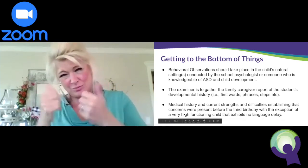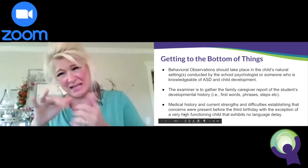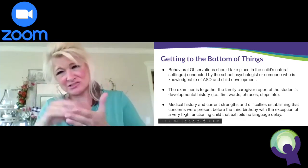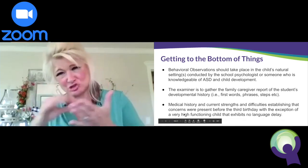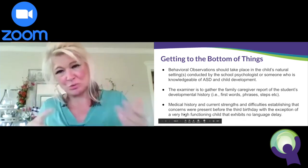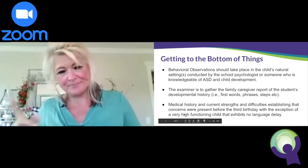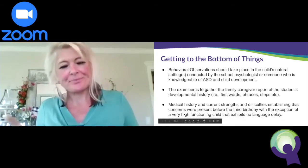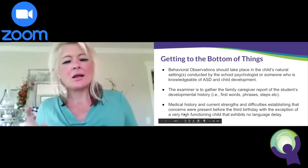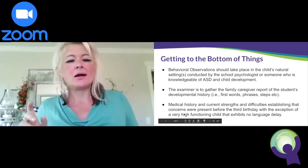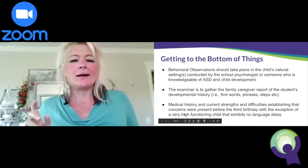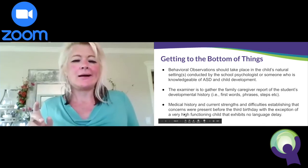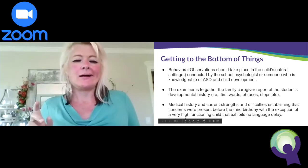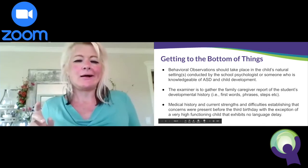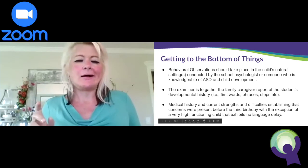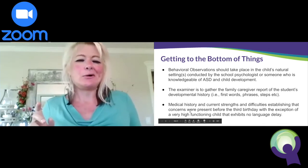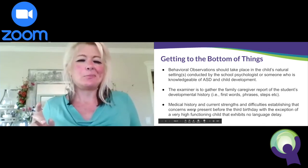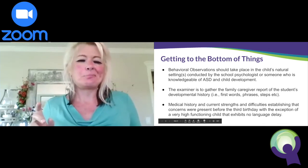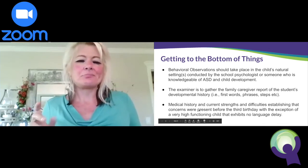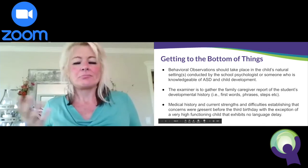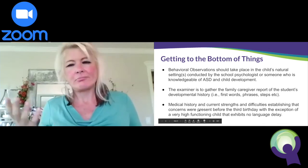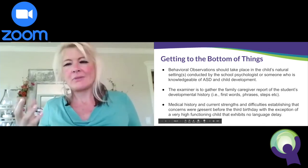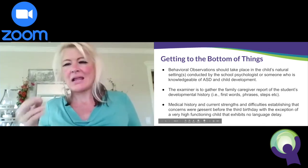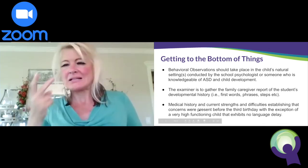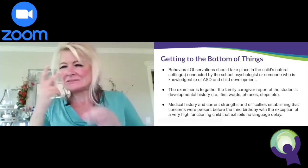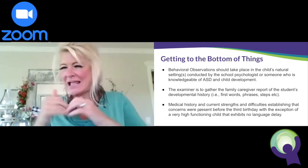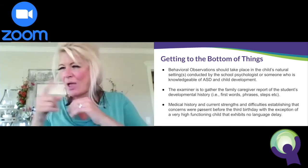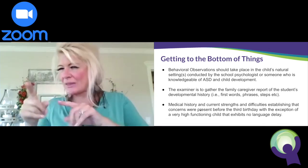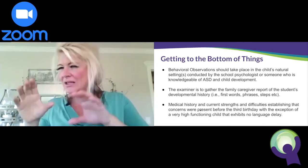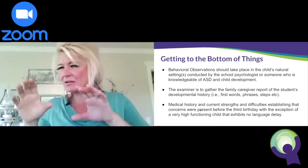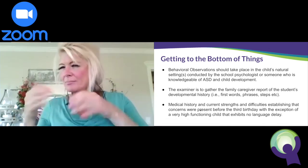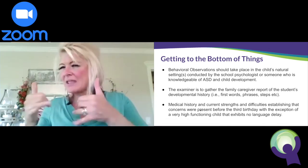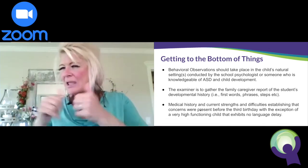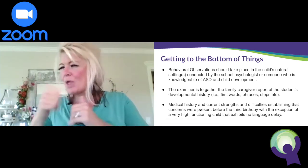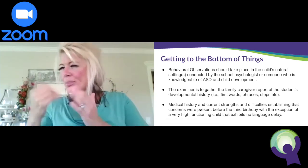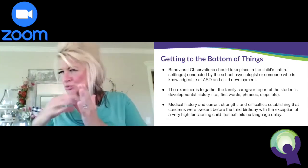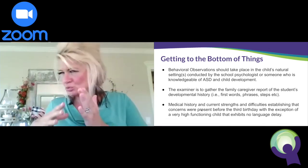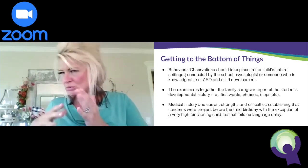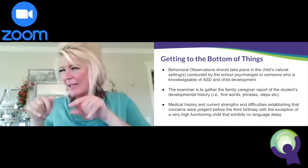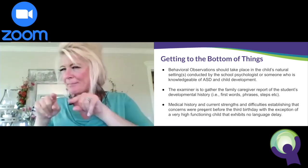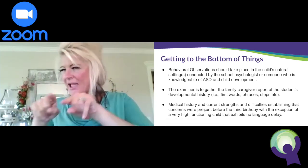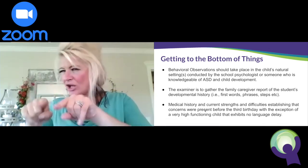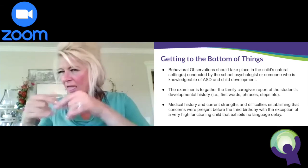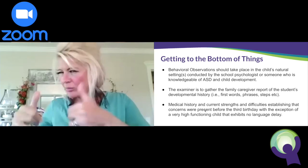really social play, looking at how they're how they're doing socially.